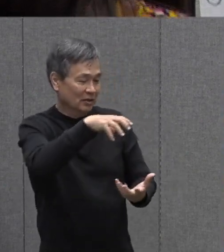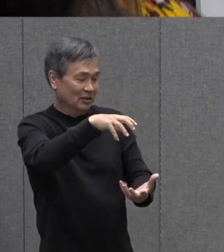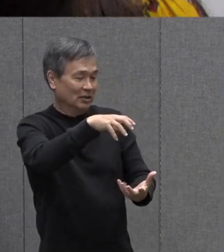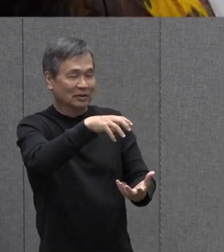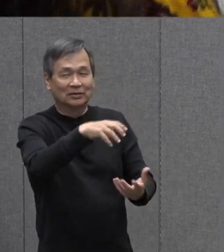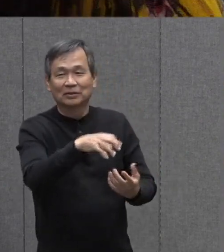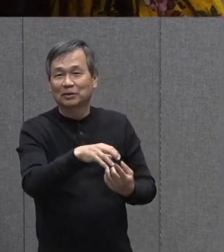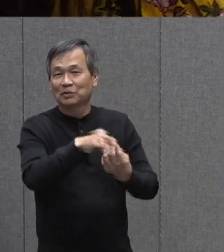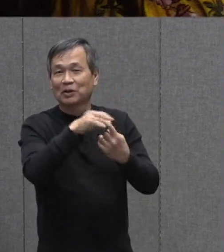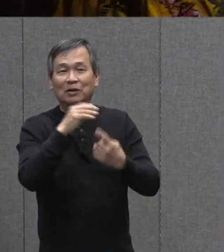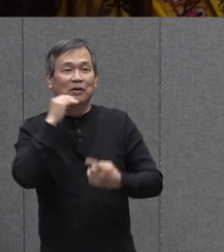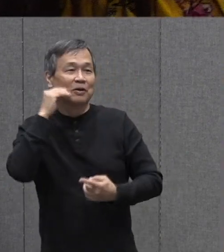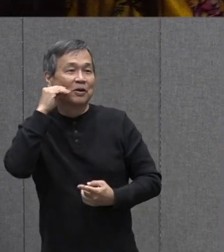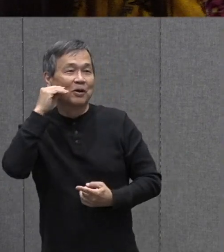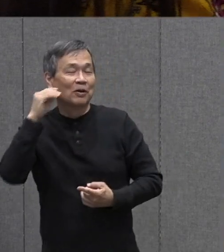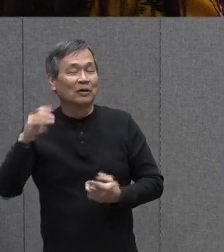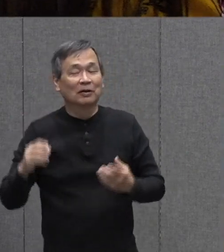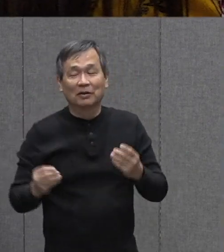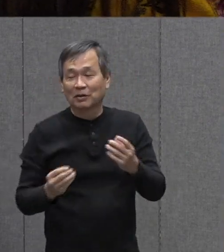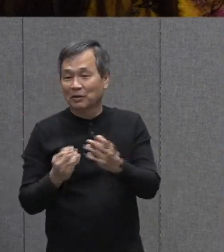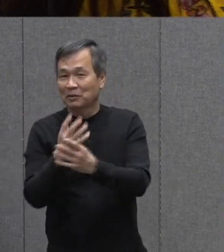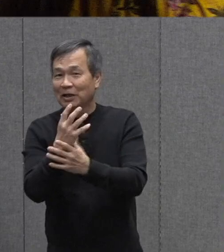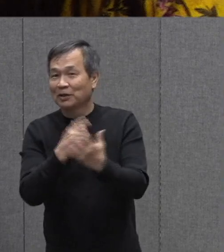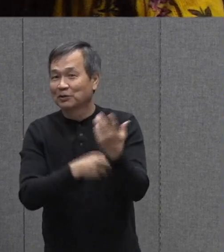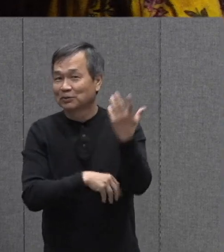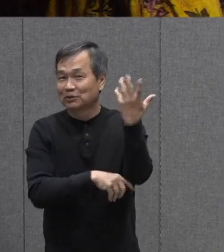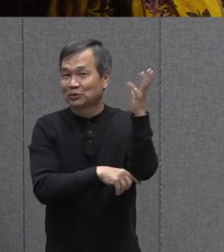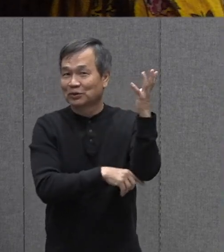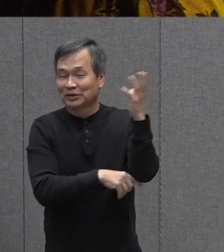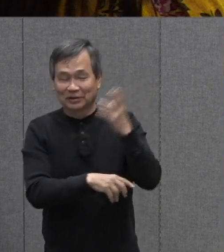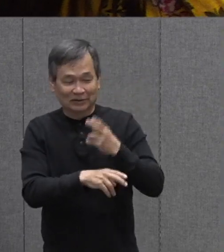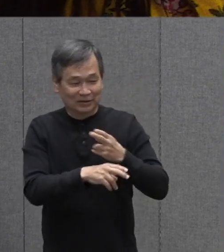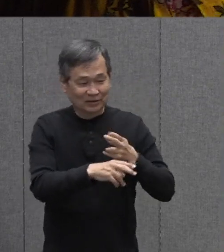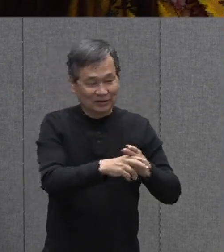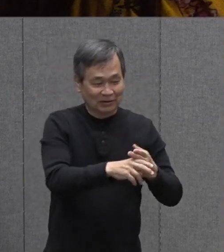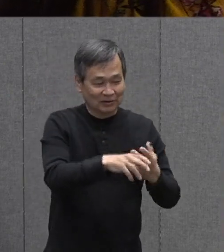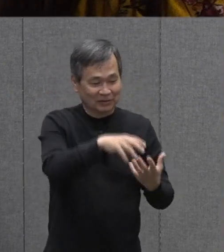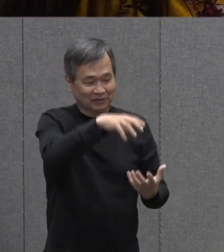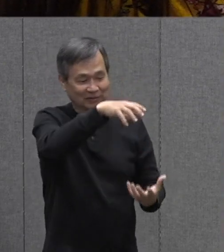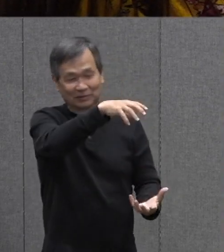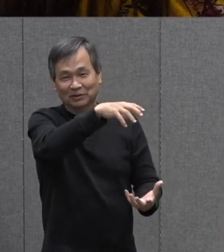"Plants and trees call Earth their home, "they love the rain and sunshine,